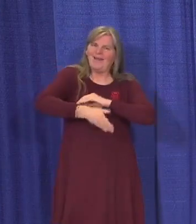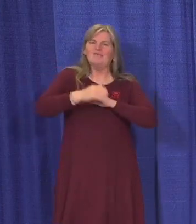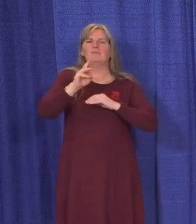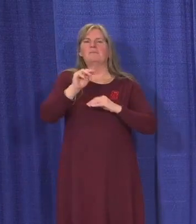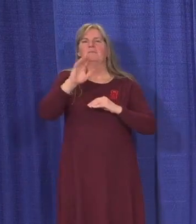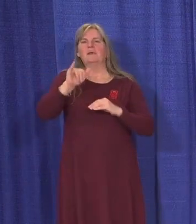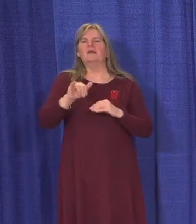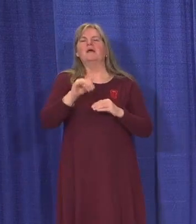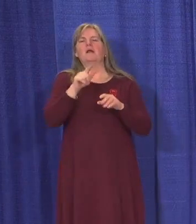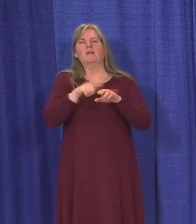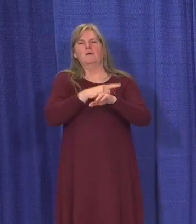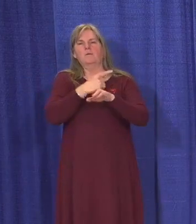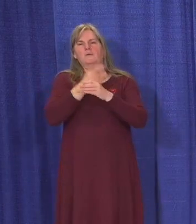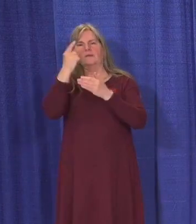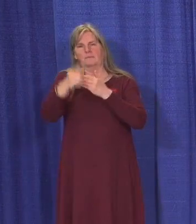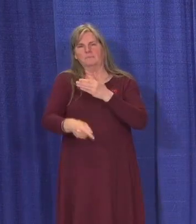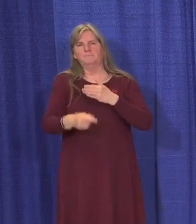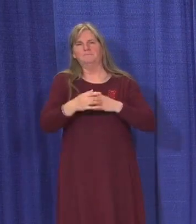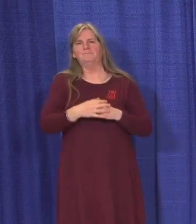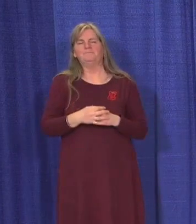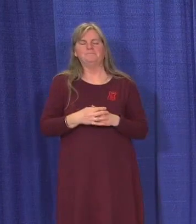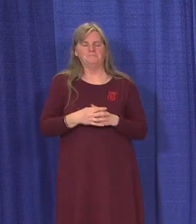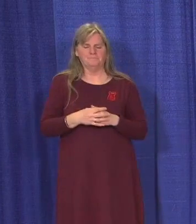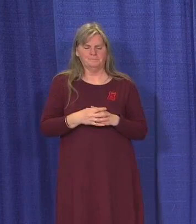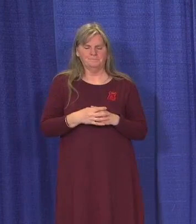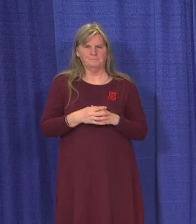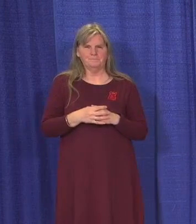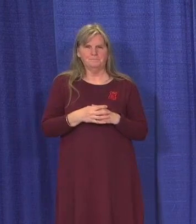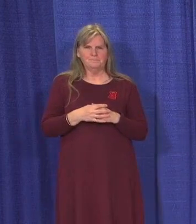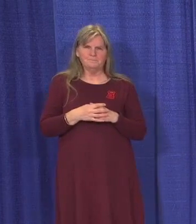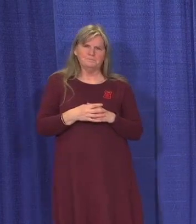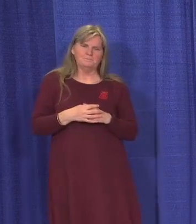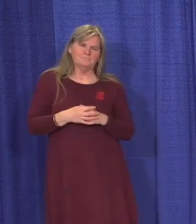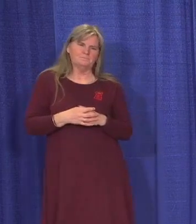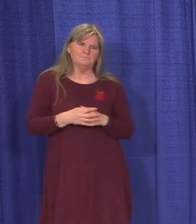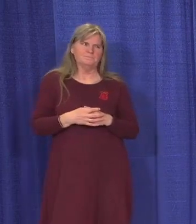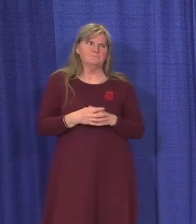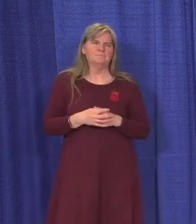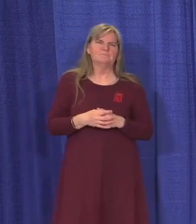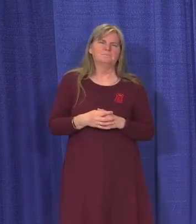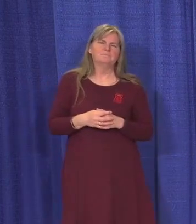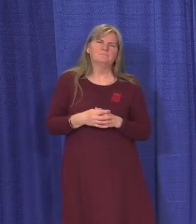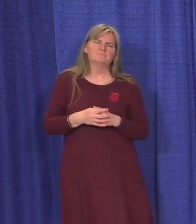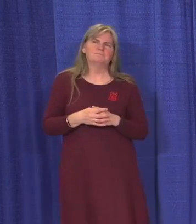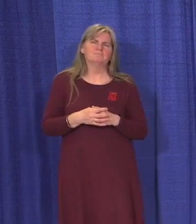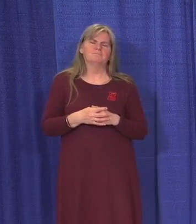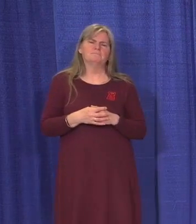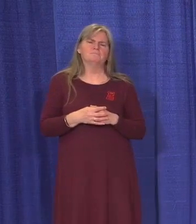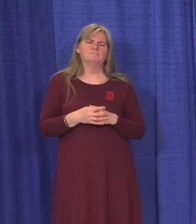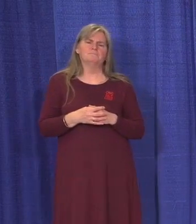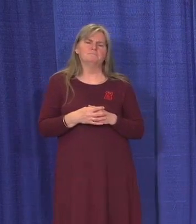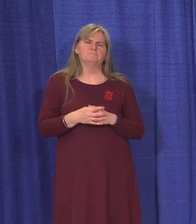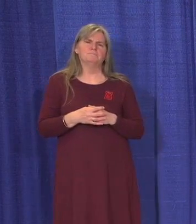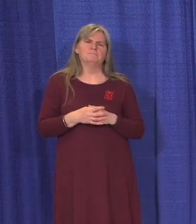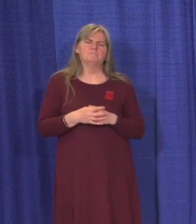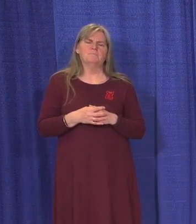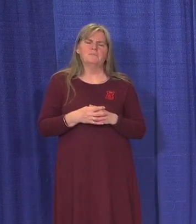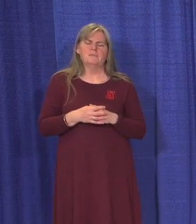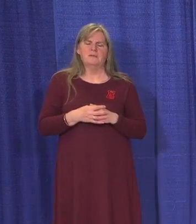at least their first shot and 65 percent their second. Two shots plus two weeks will be